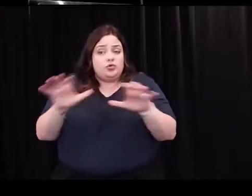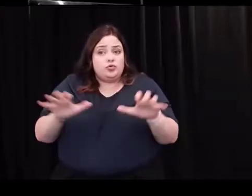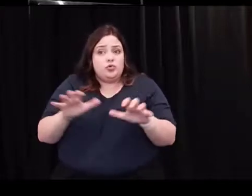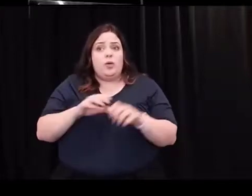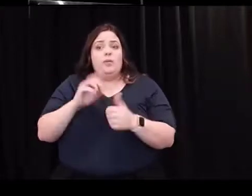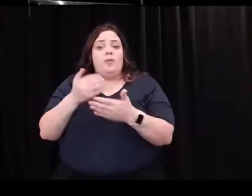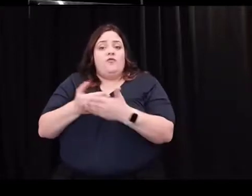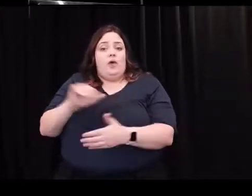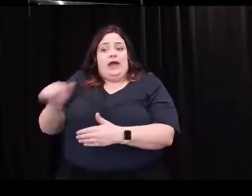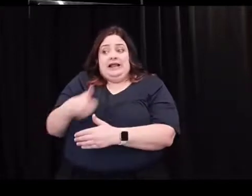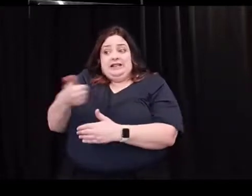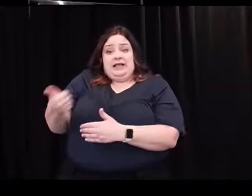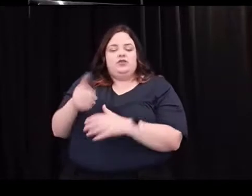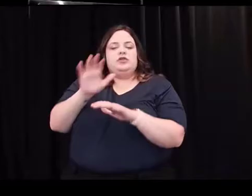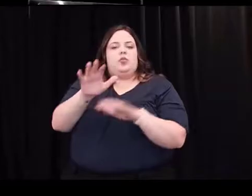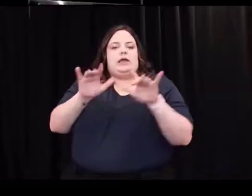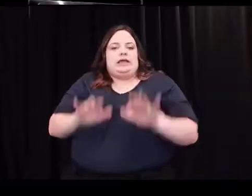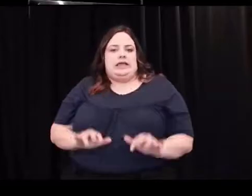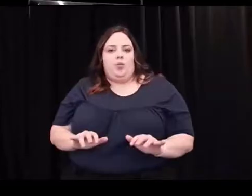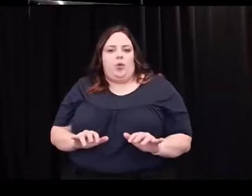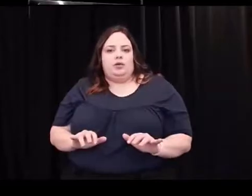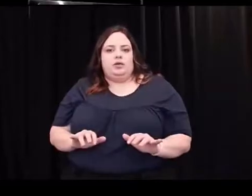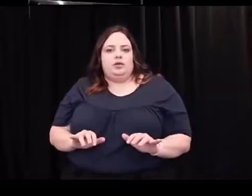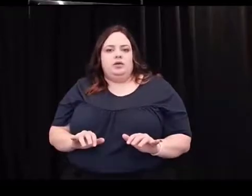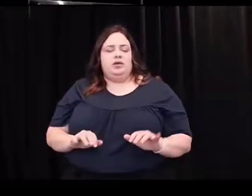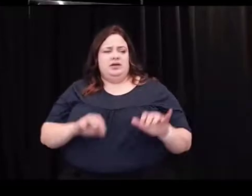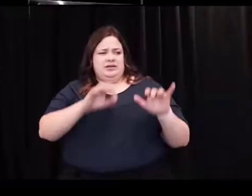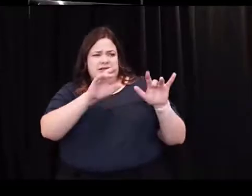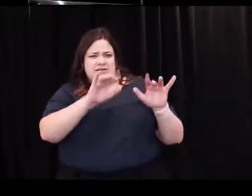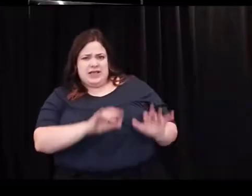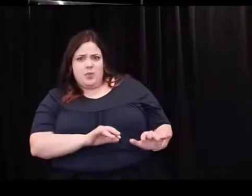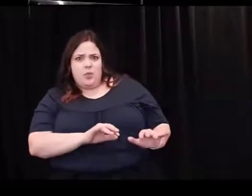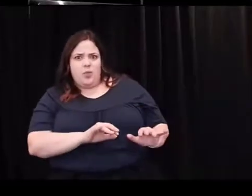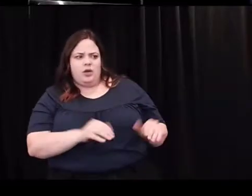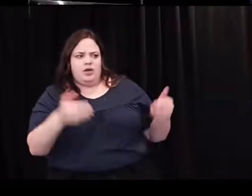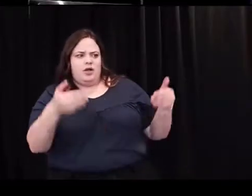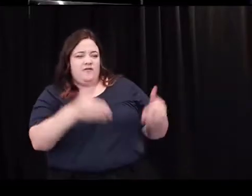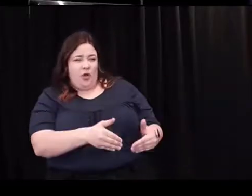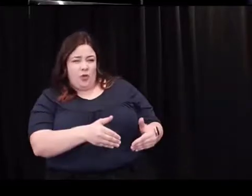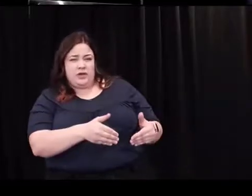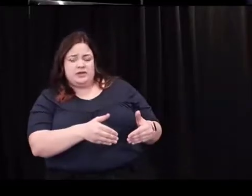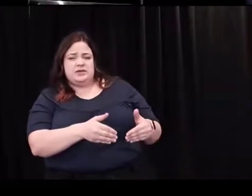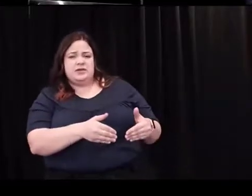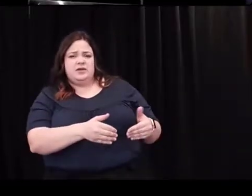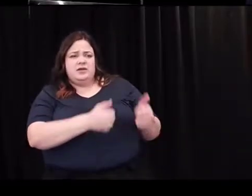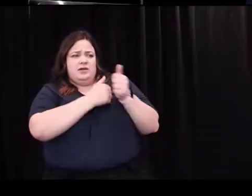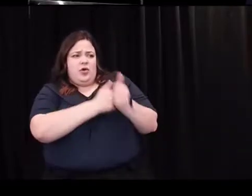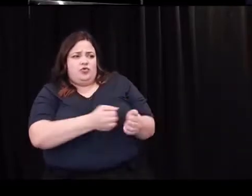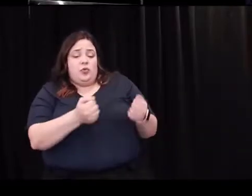before you do anything else is your keyboard. Soes keyboard focus go to everything that it should go